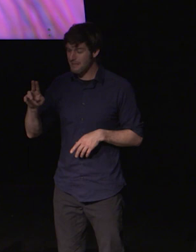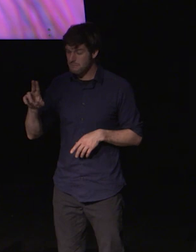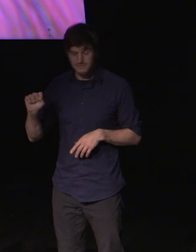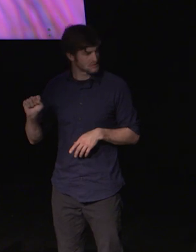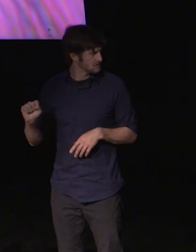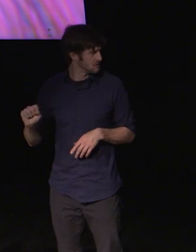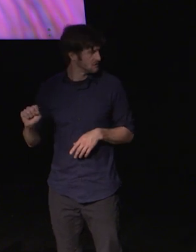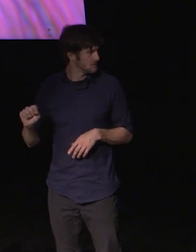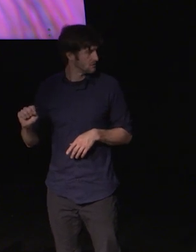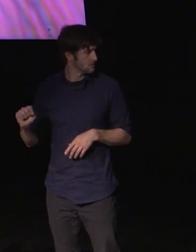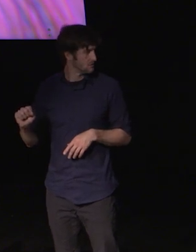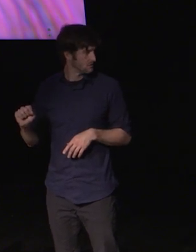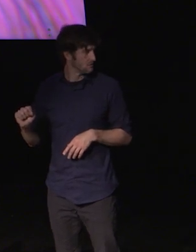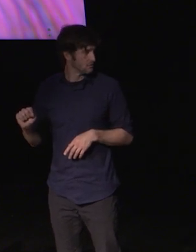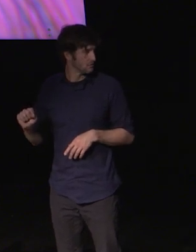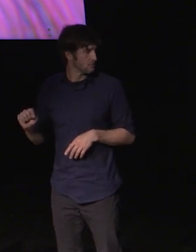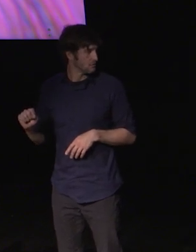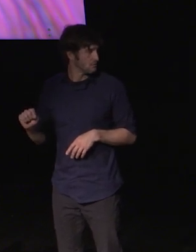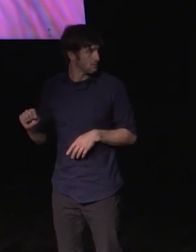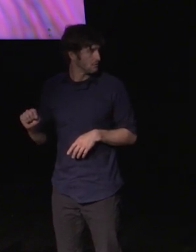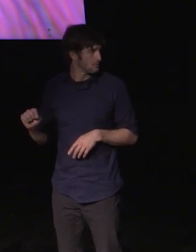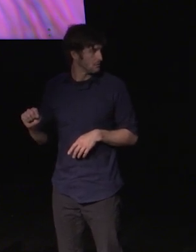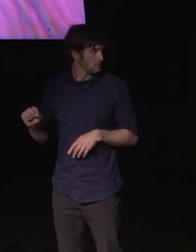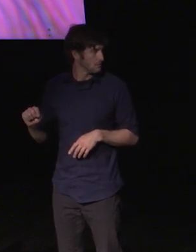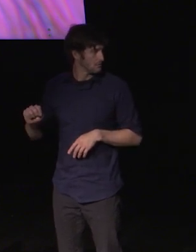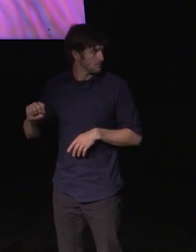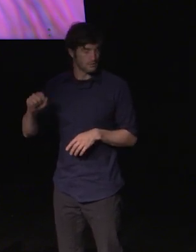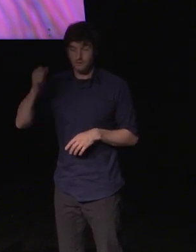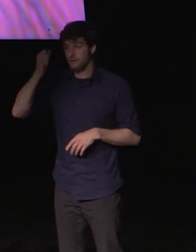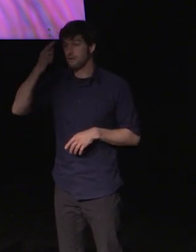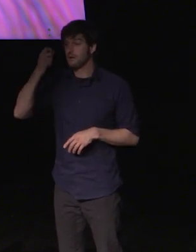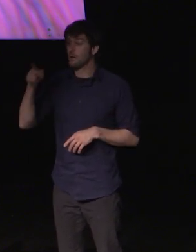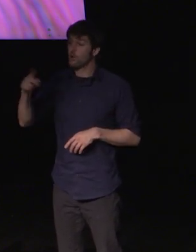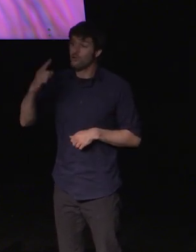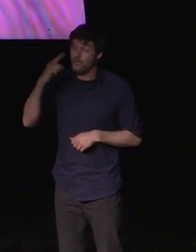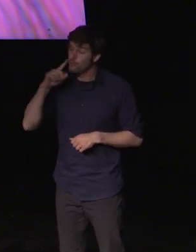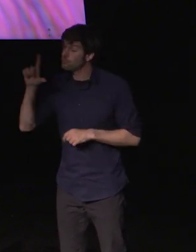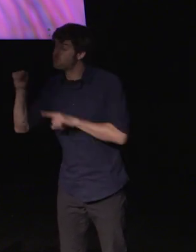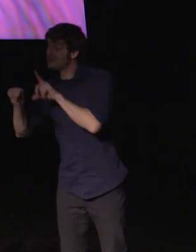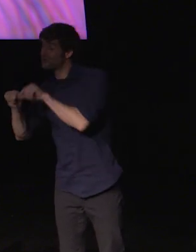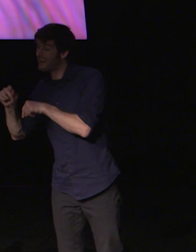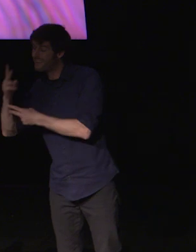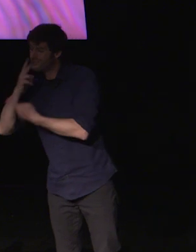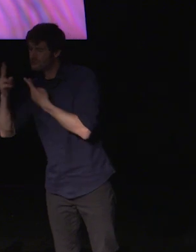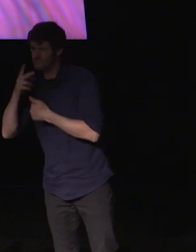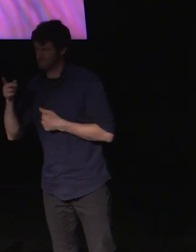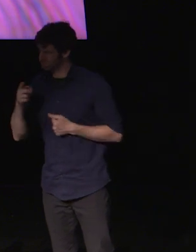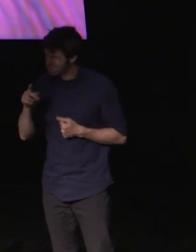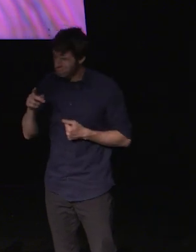For those who may not know, when you hear the term 20/20 vision you may not understand what that specifically means,